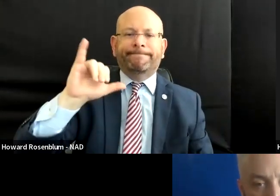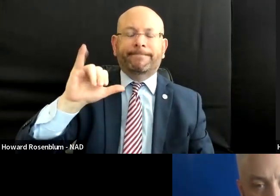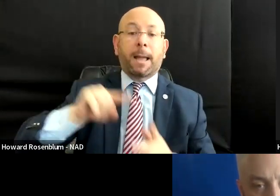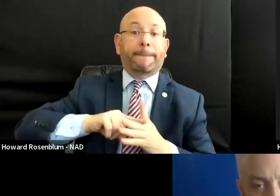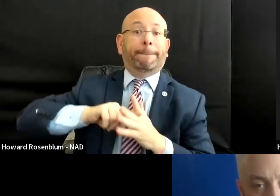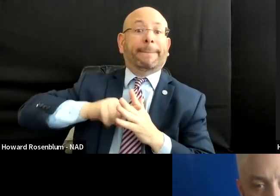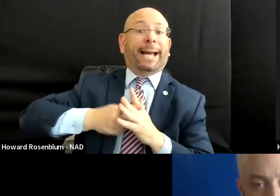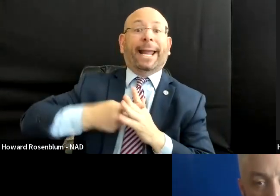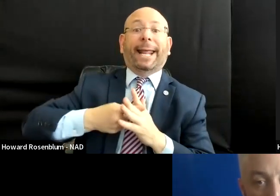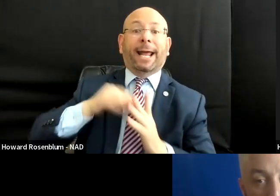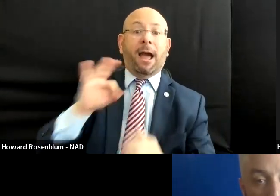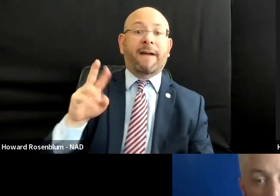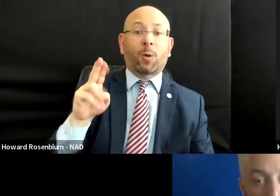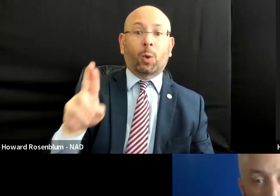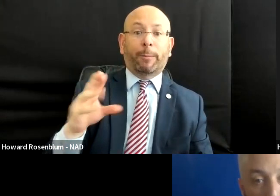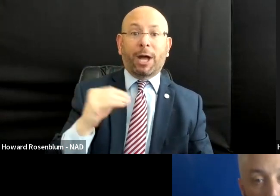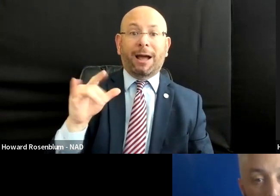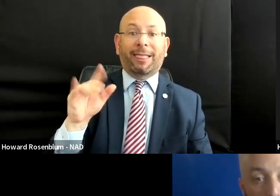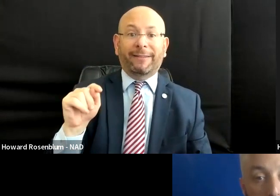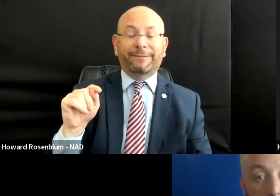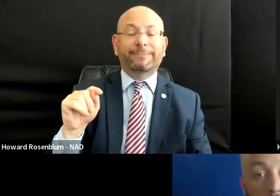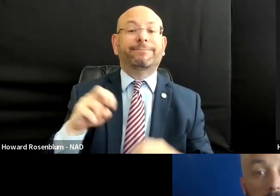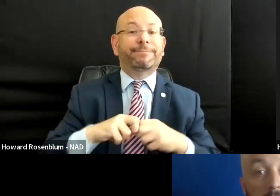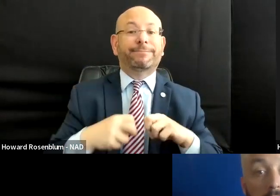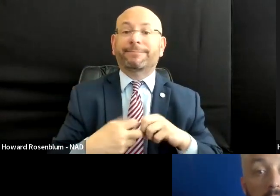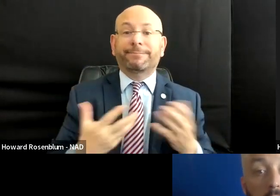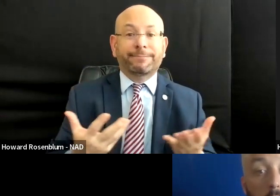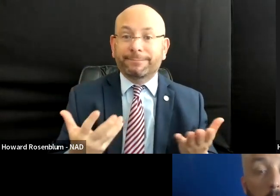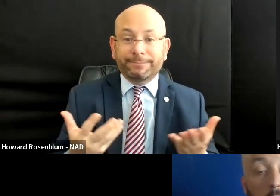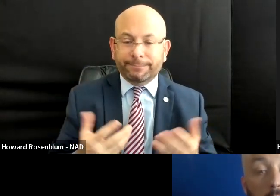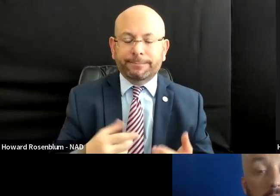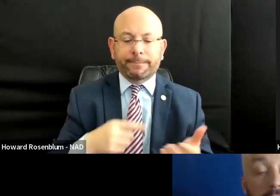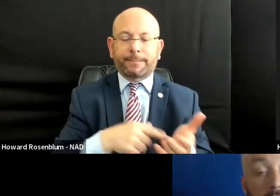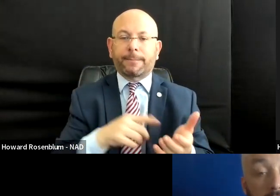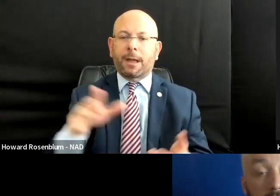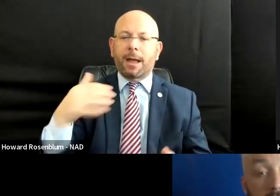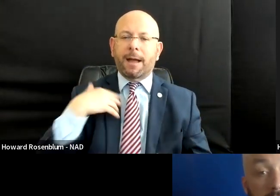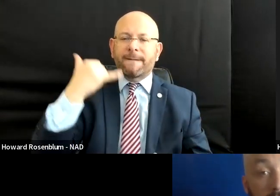. So they wanted to partner with NAD to try to figure out why this